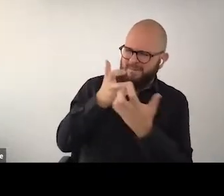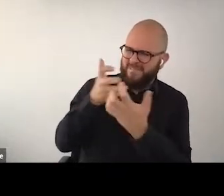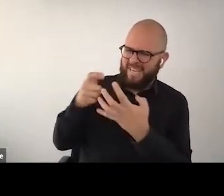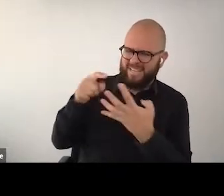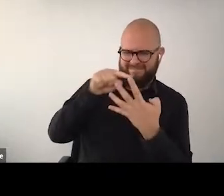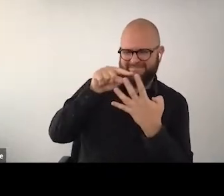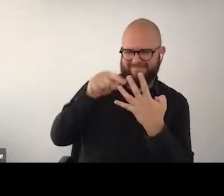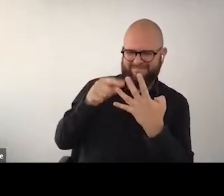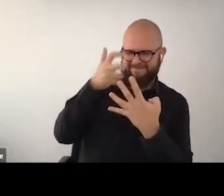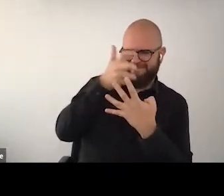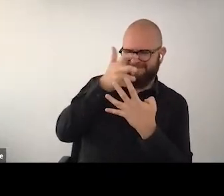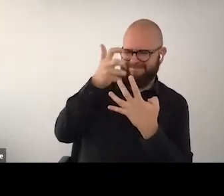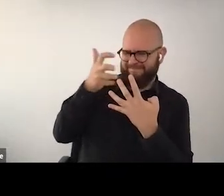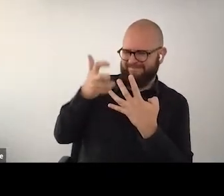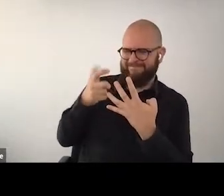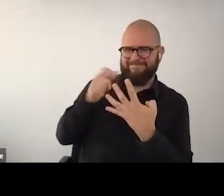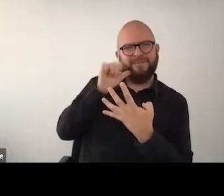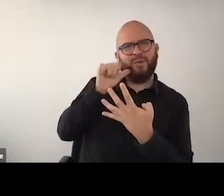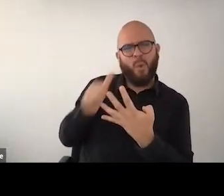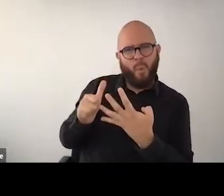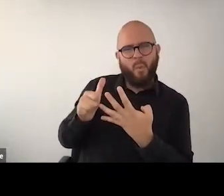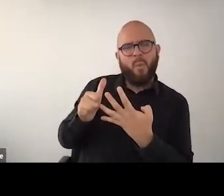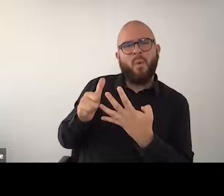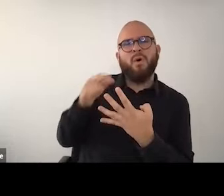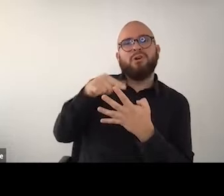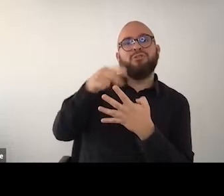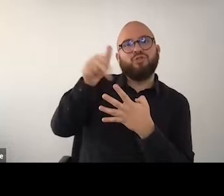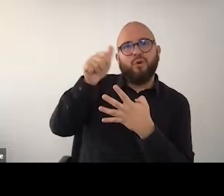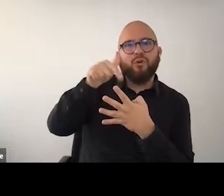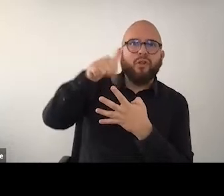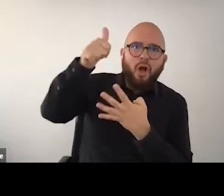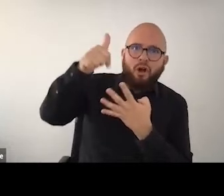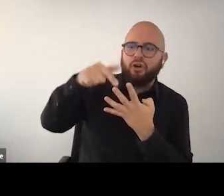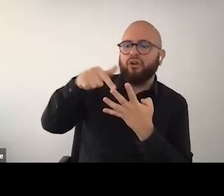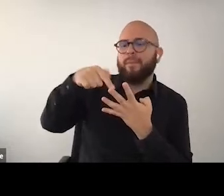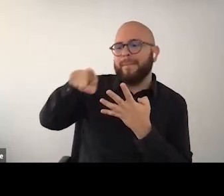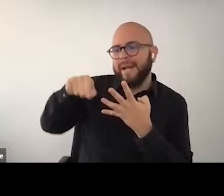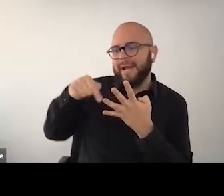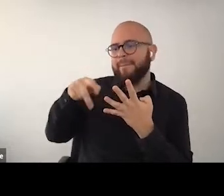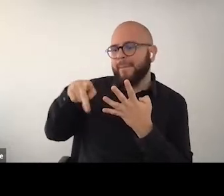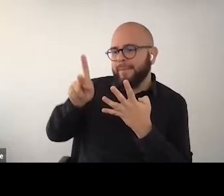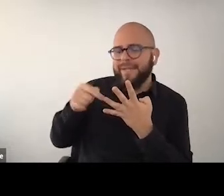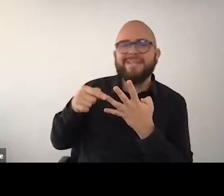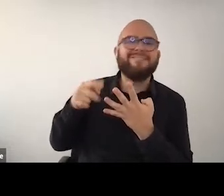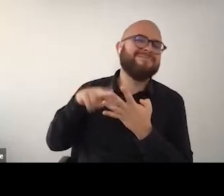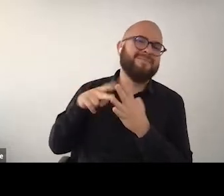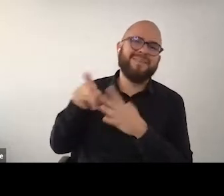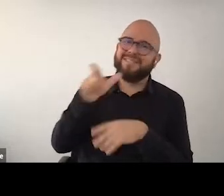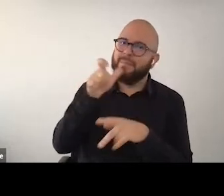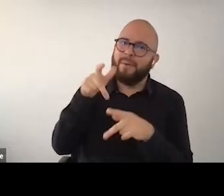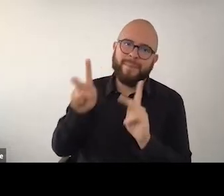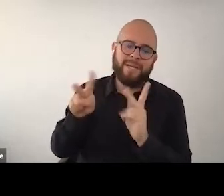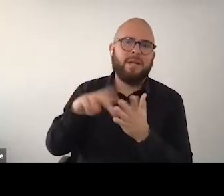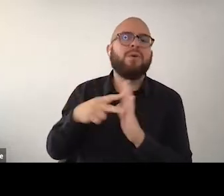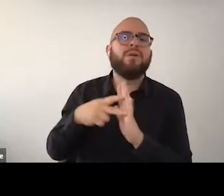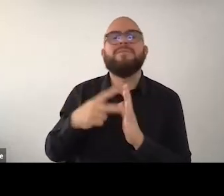the shorter/longer, paid, or permitted, it's probably an unpermitted edit, which is considered a brand new commercial.